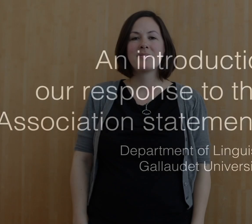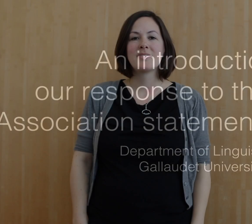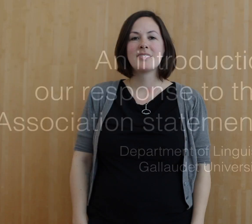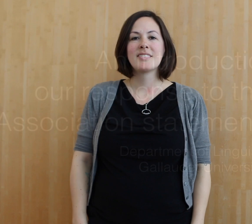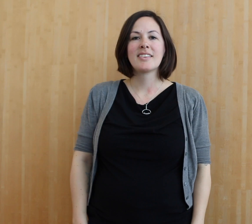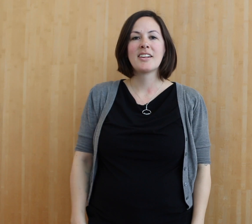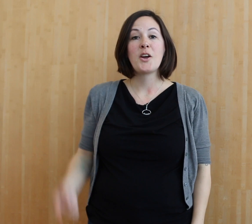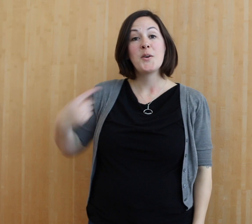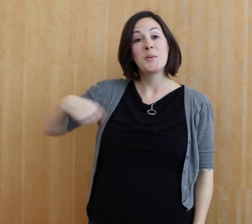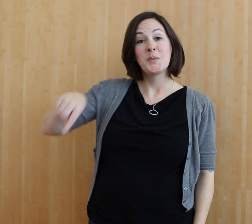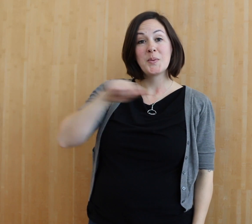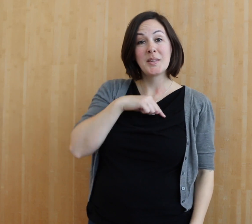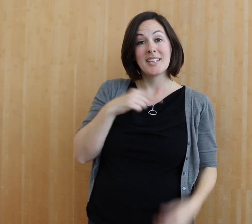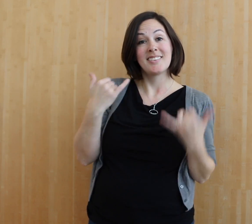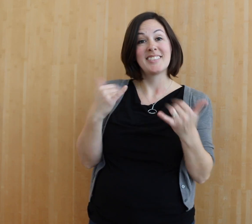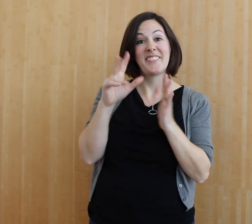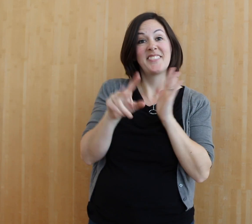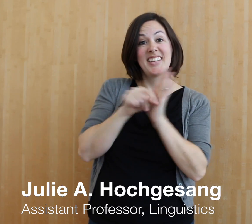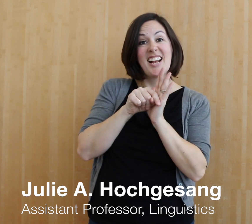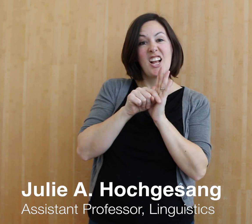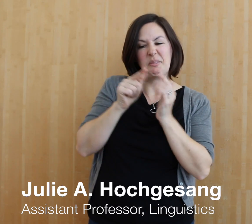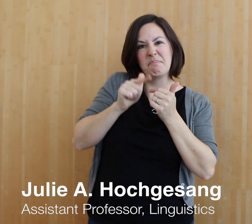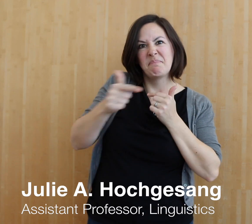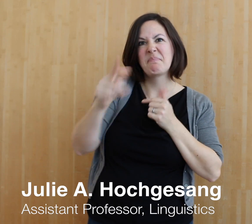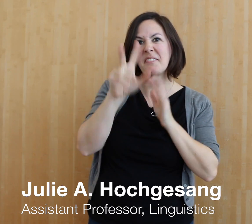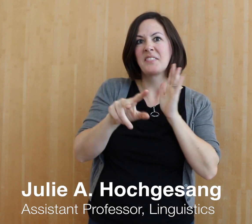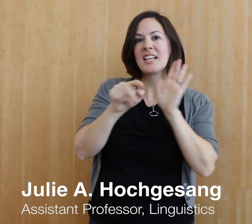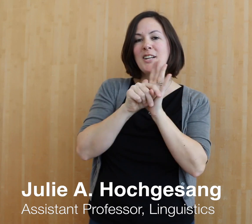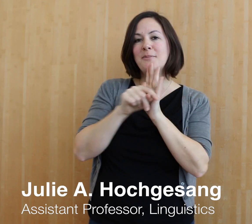We, in this series of videos...